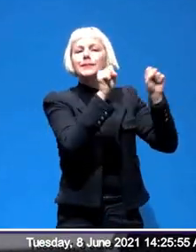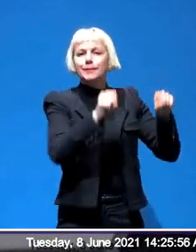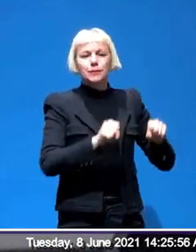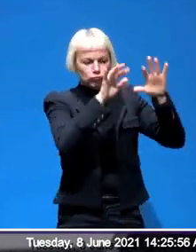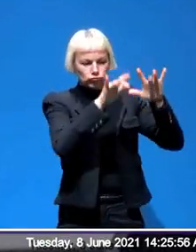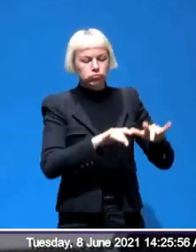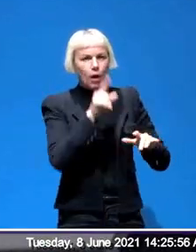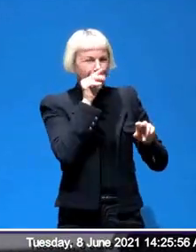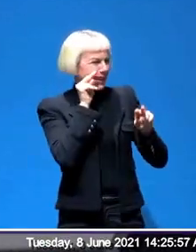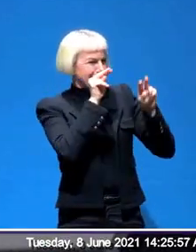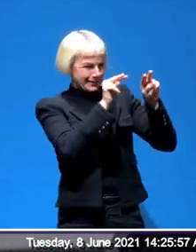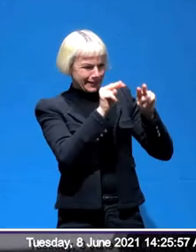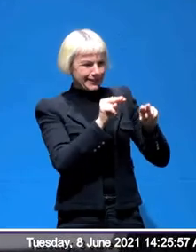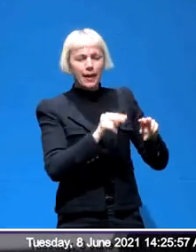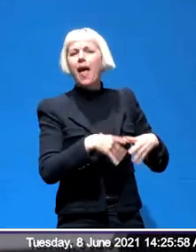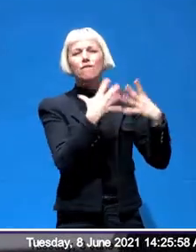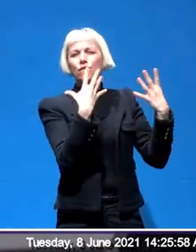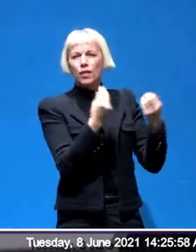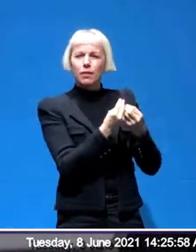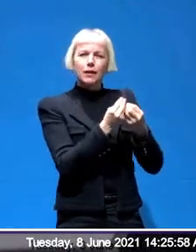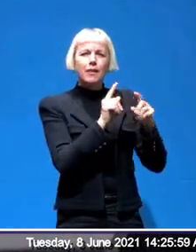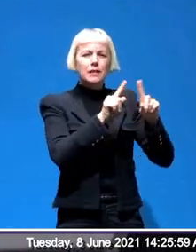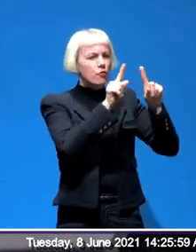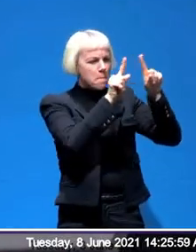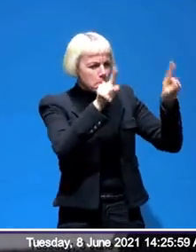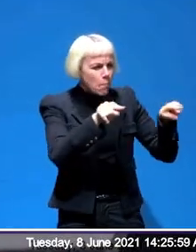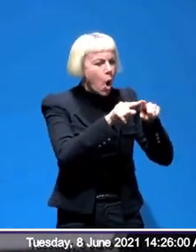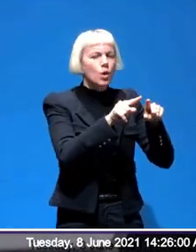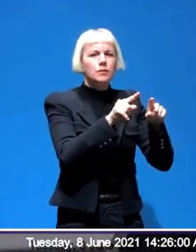see all the different boxes and stuff, yes.